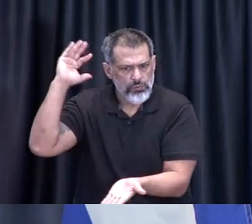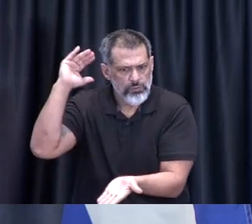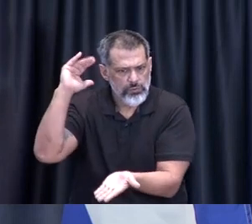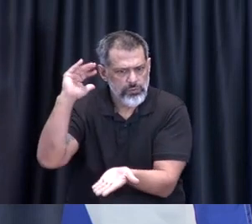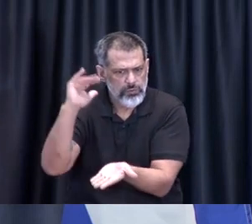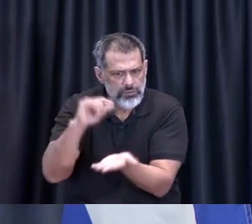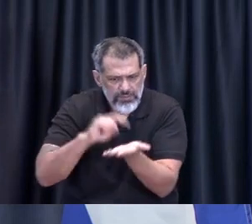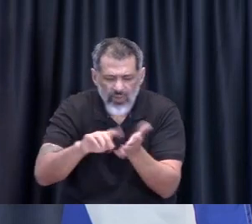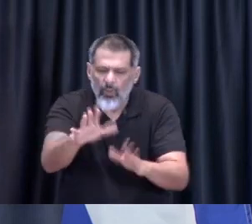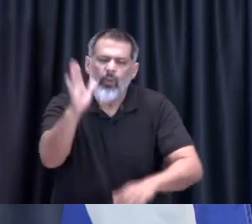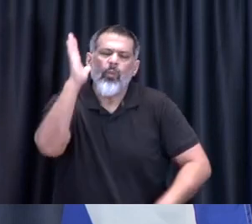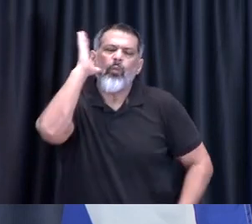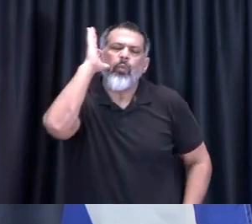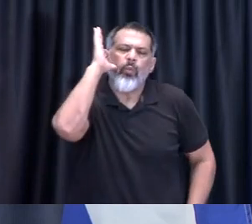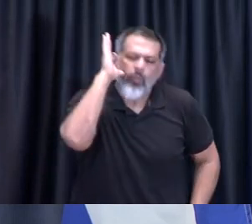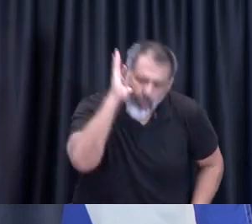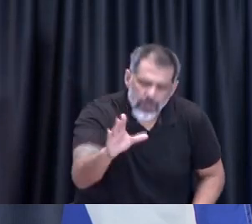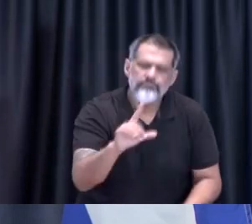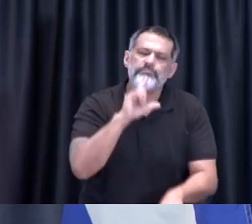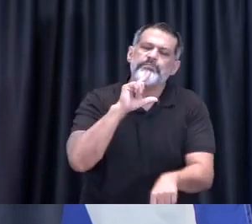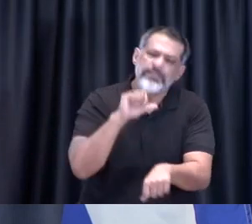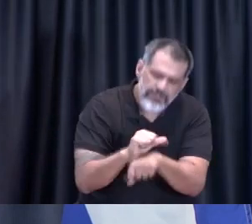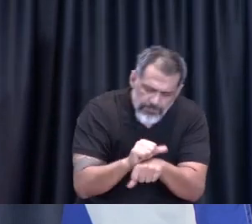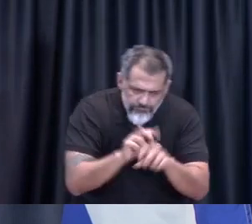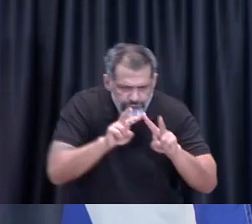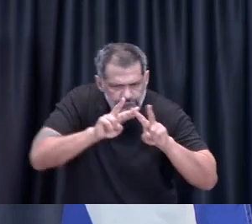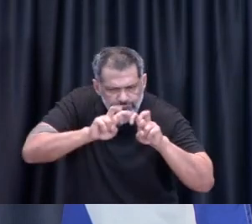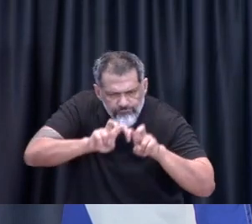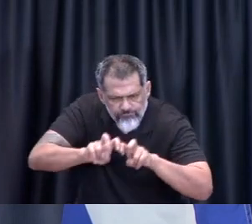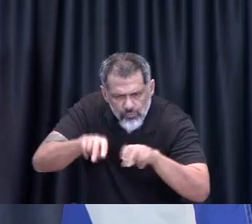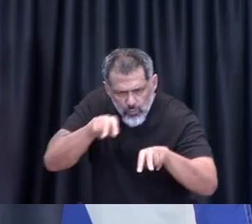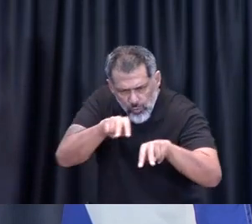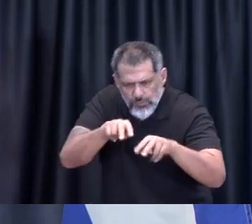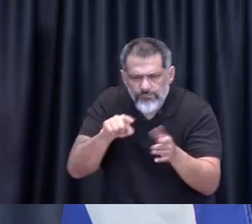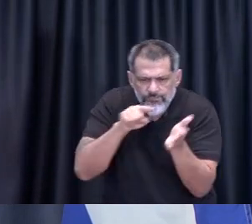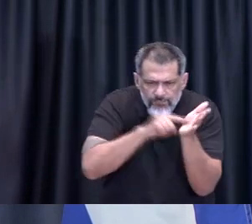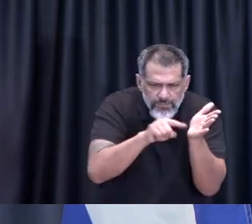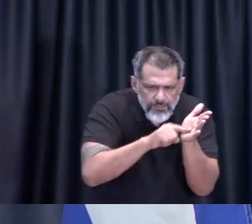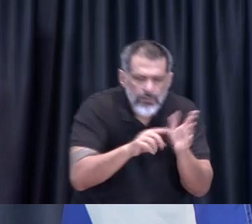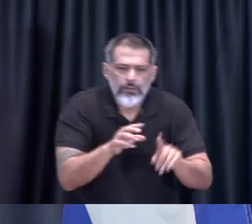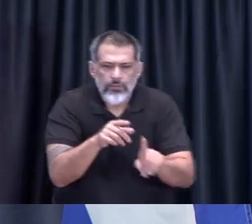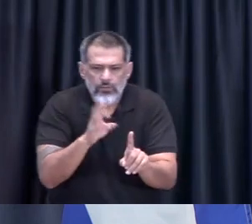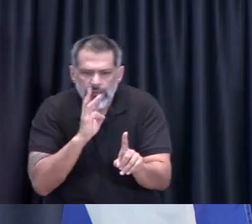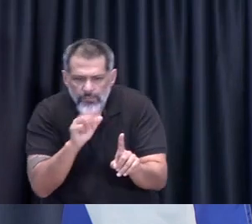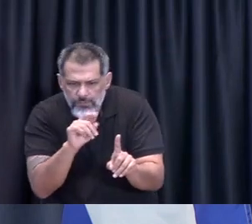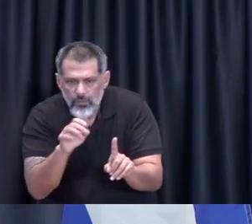that those indicators, the wastewater surveillance indicator is provided on our dashboard for the public to